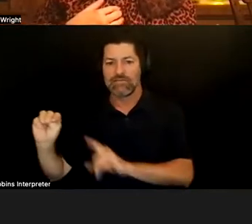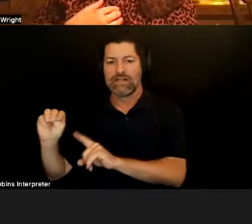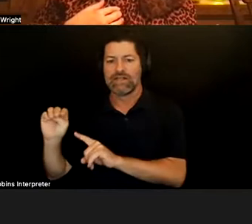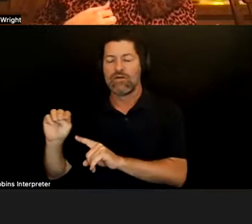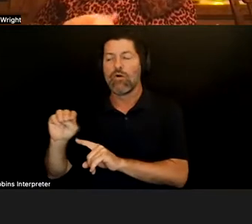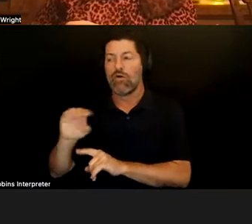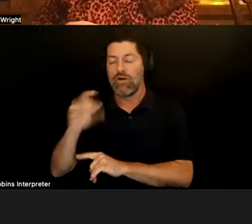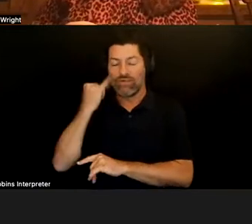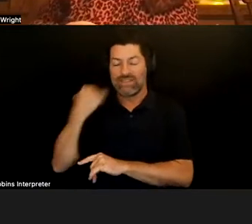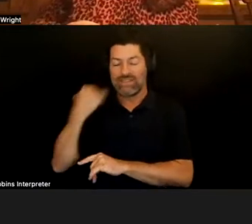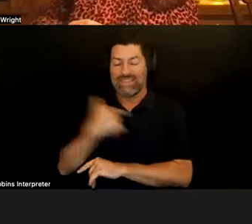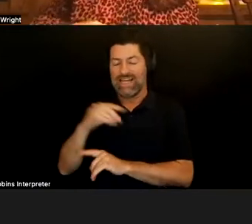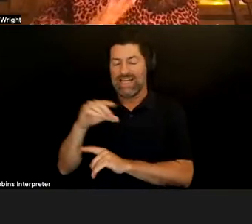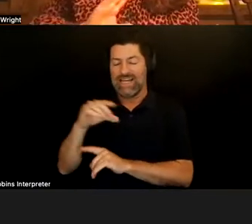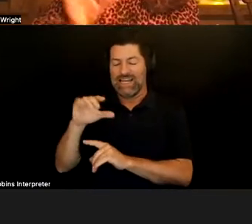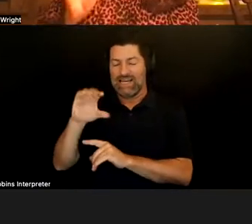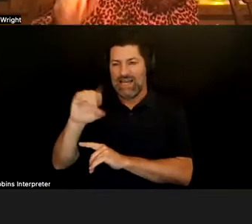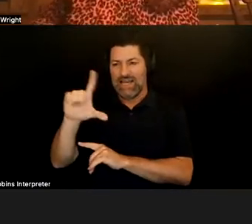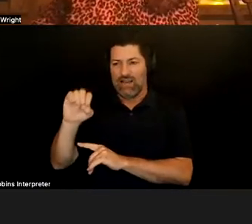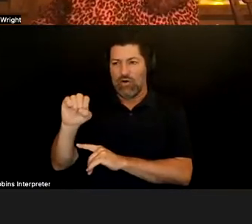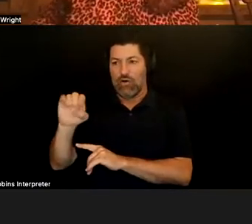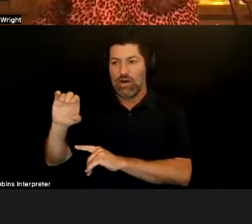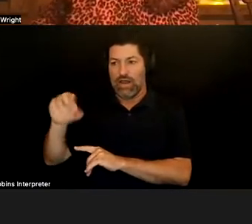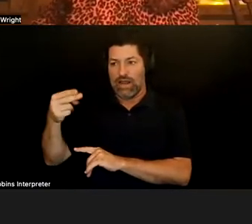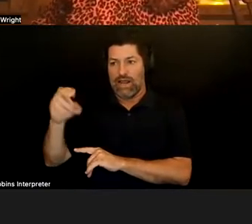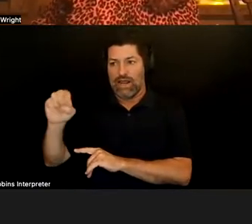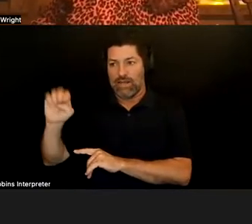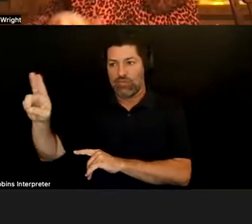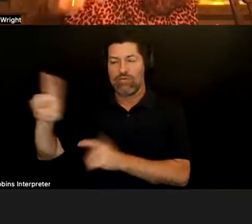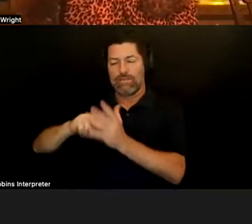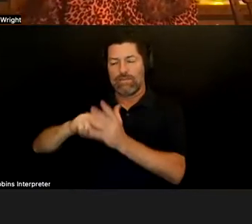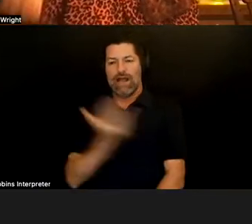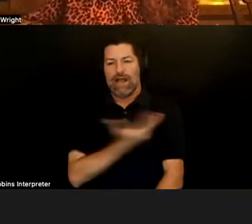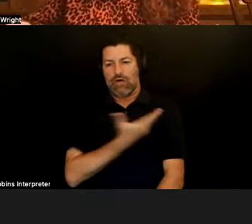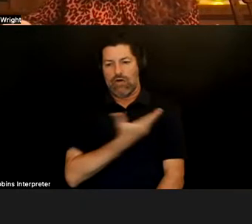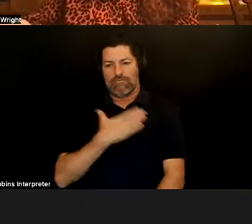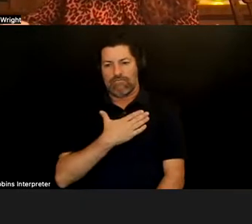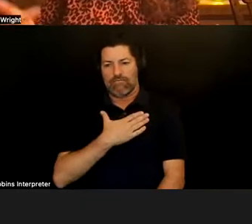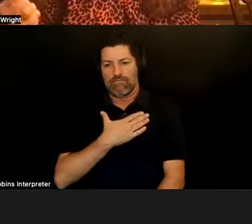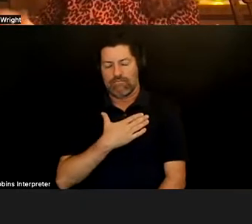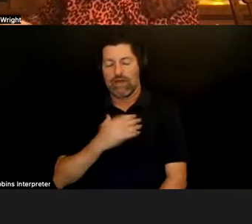20:24:33 Our God. Those those words are all over the Hagada in terms of the Torah or the